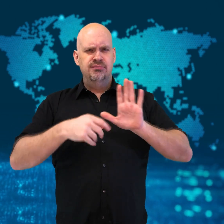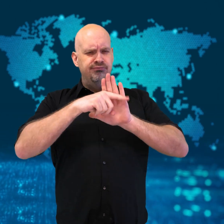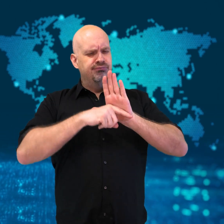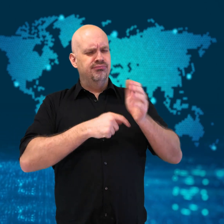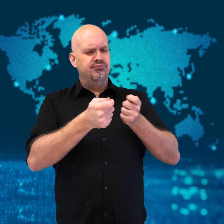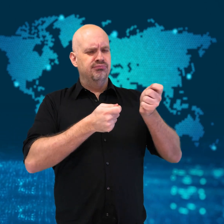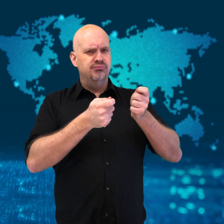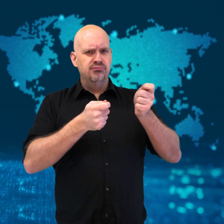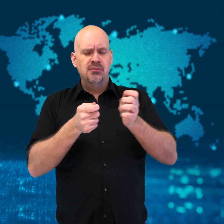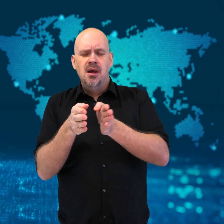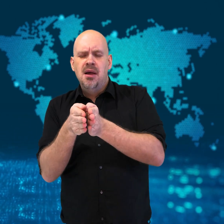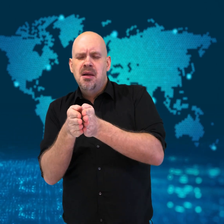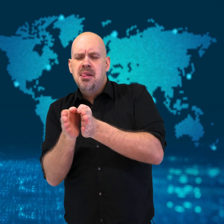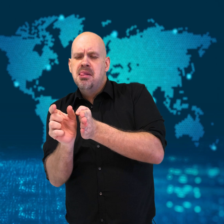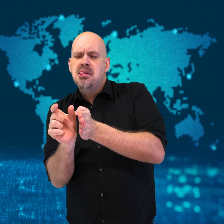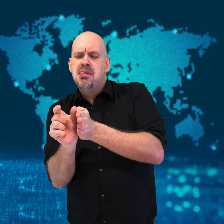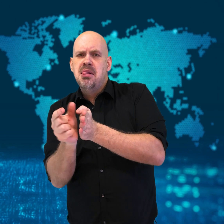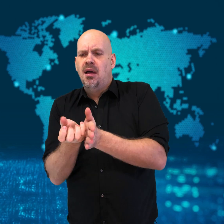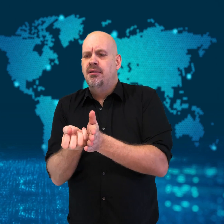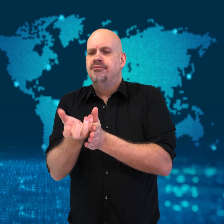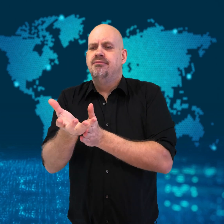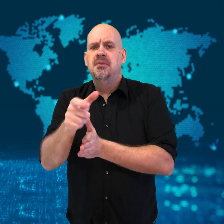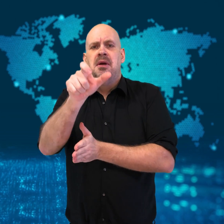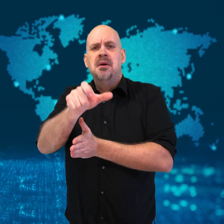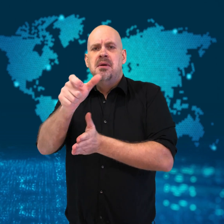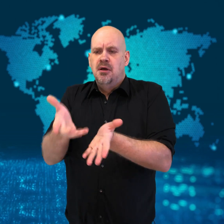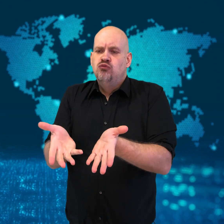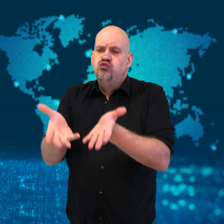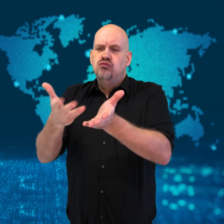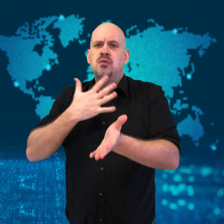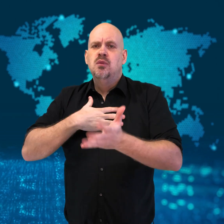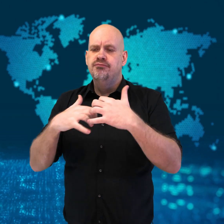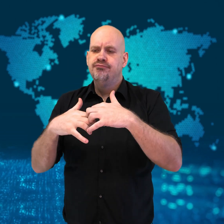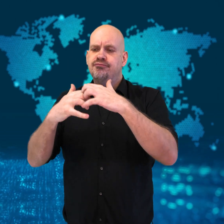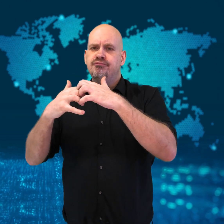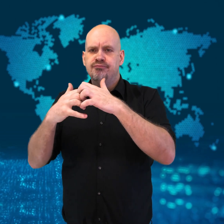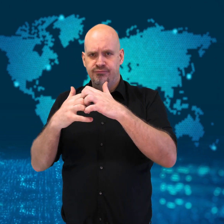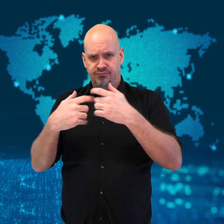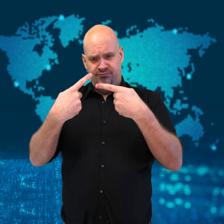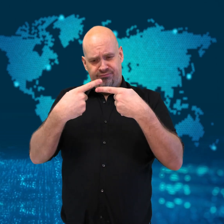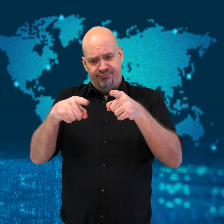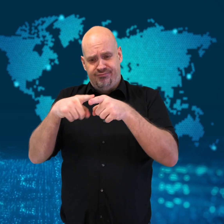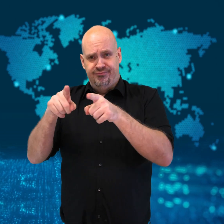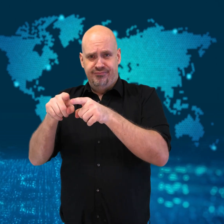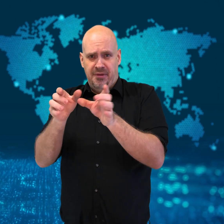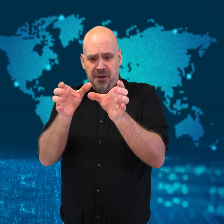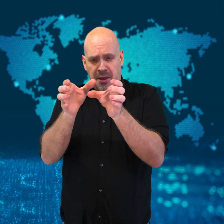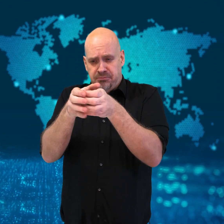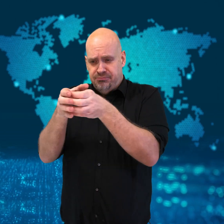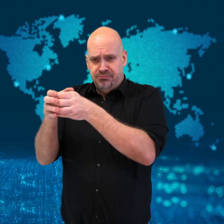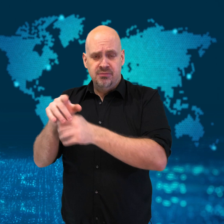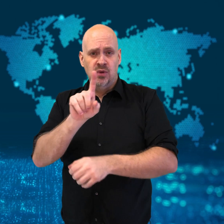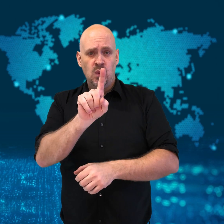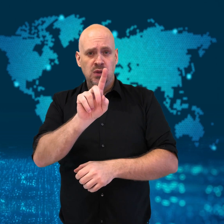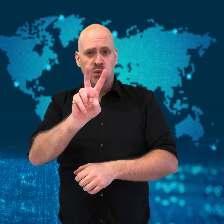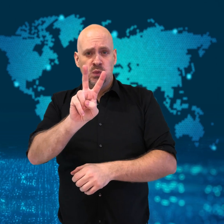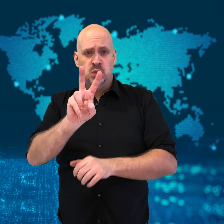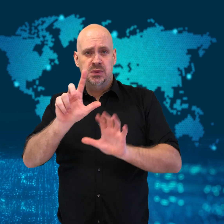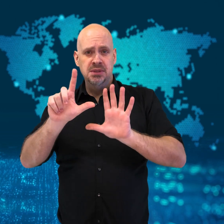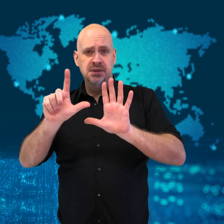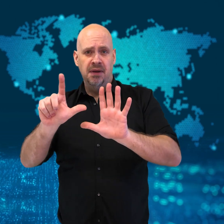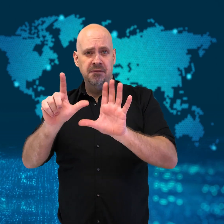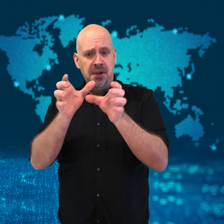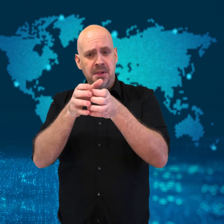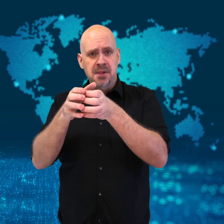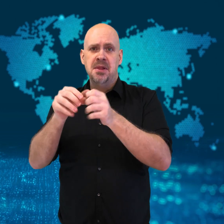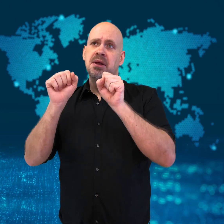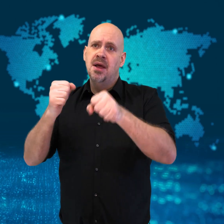allowing only 127 job categories in the private business sector.